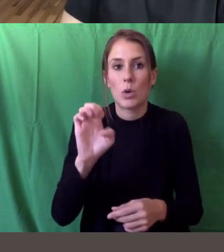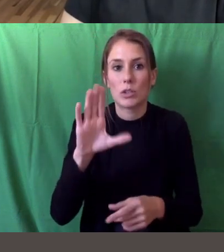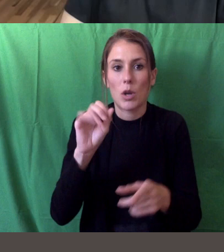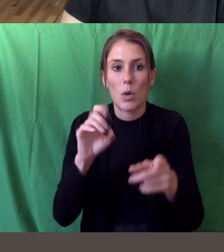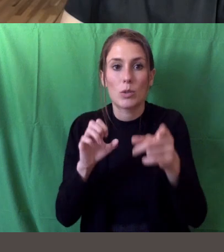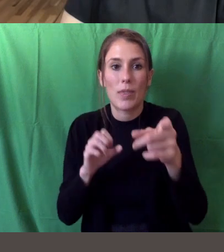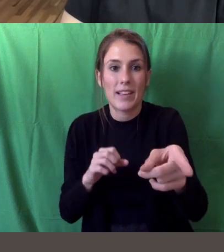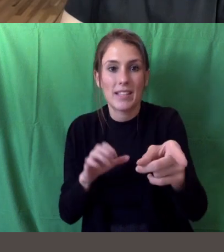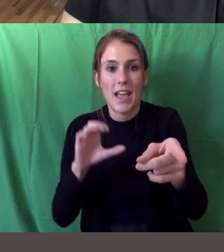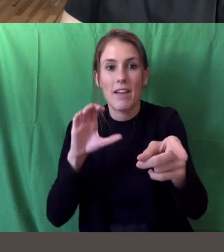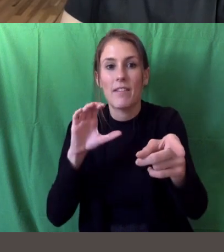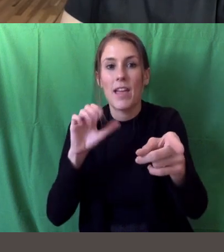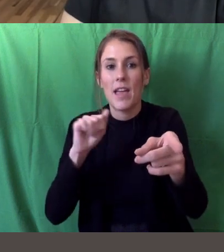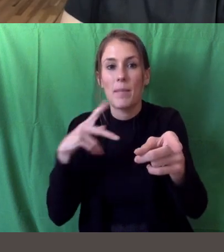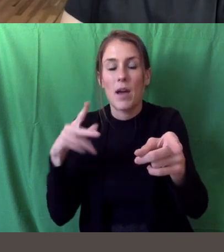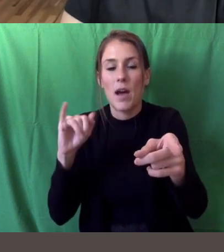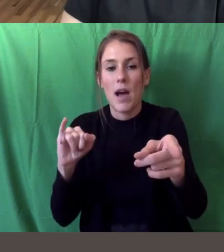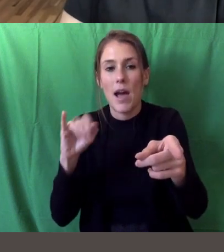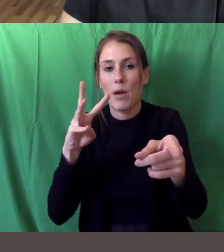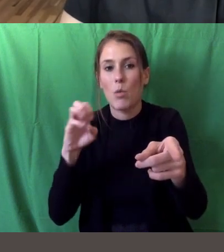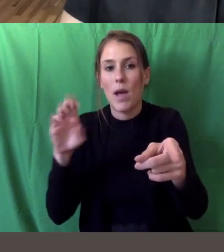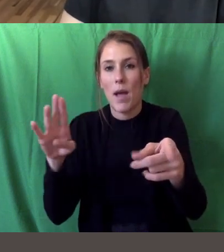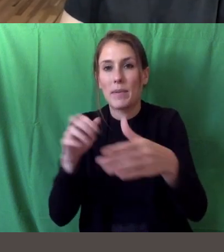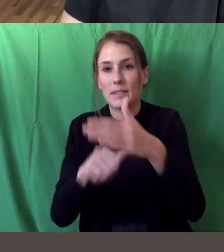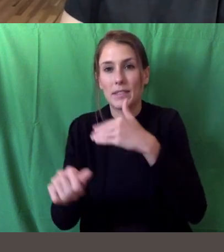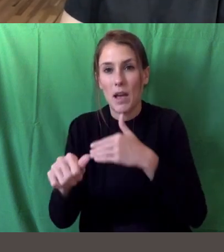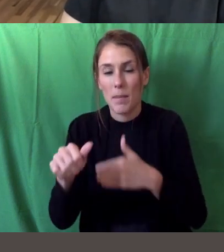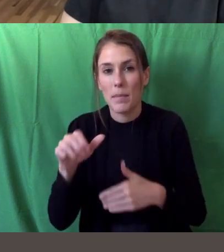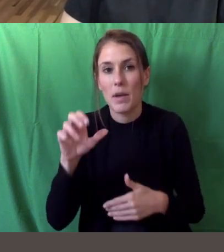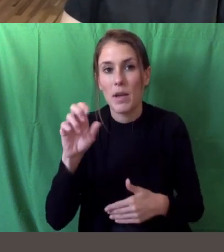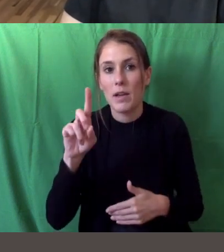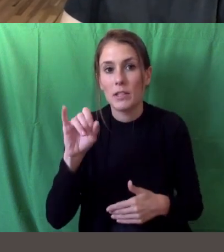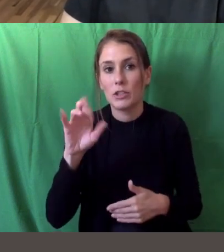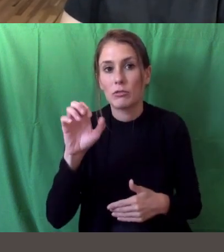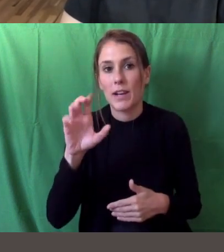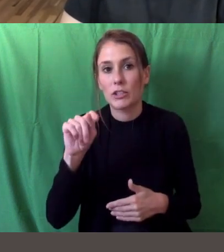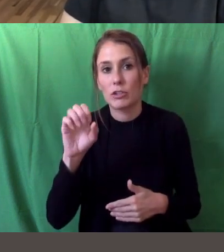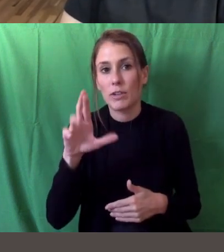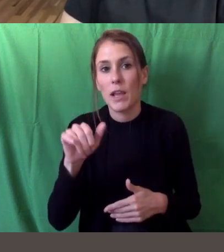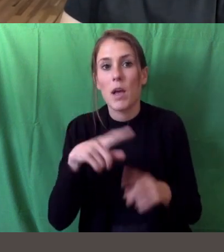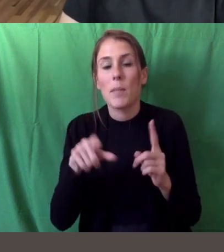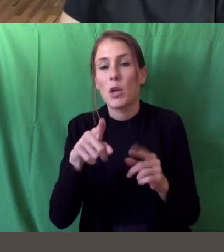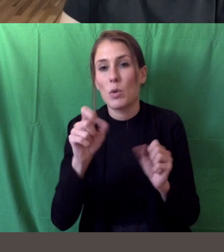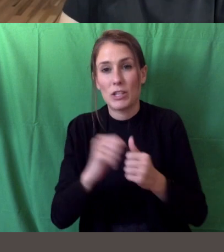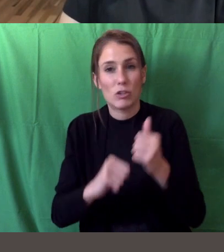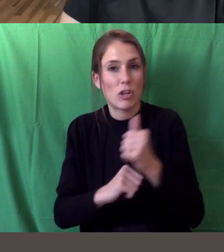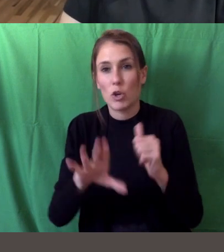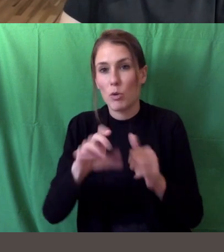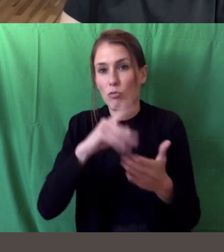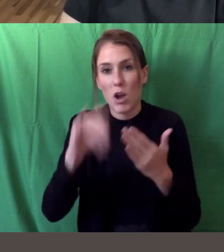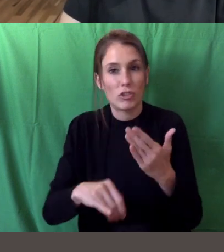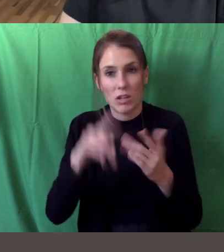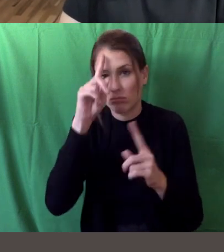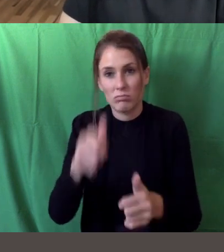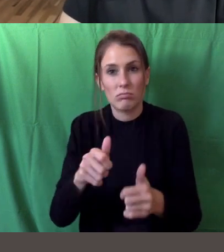with a web and api subdirectory. But as long as you could pass in a path, you can structure your project however you'd like.